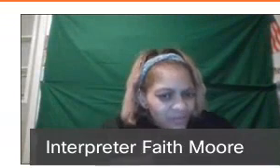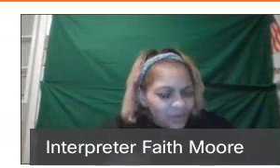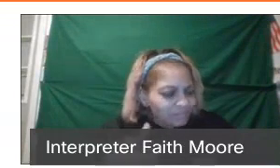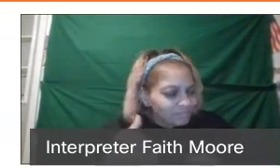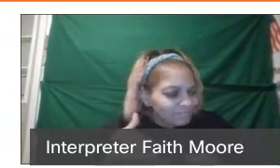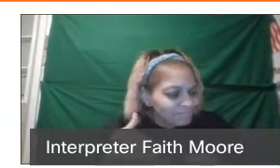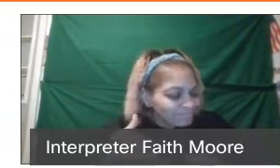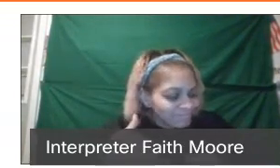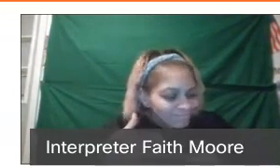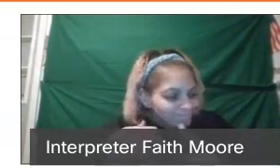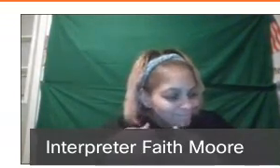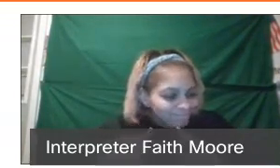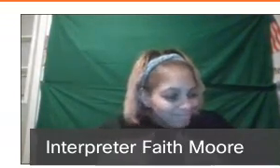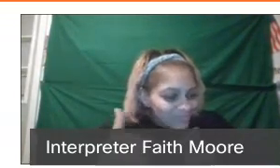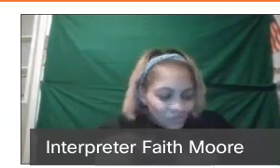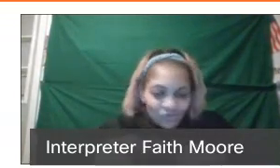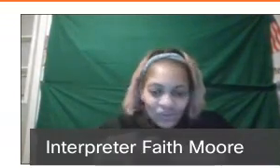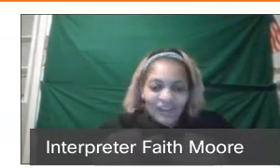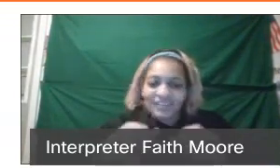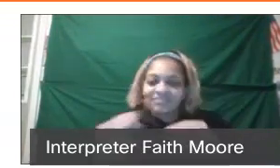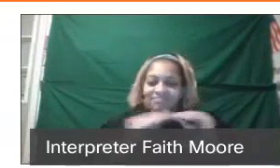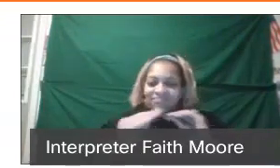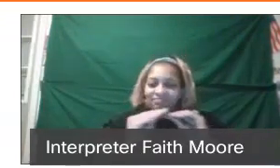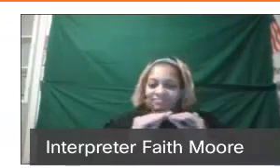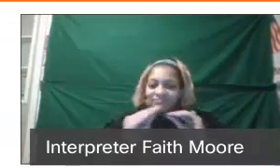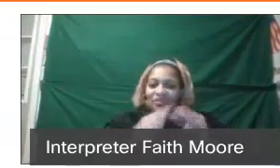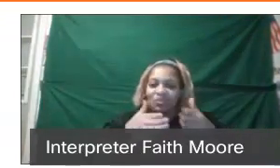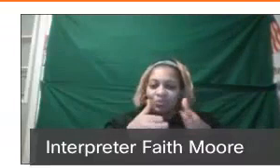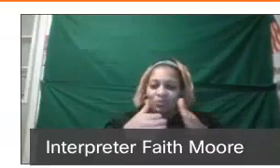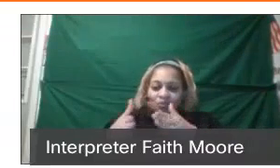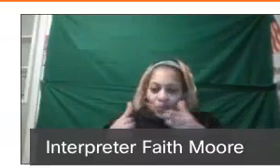Throat or there is, I mean, does expect like to.